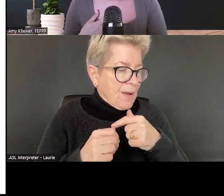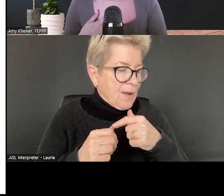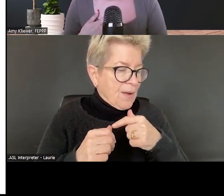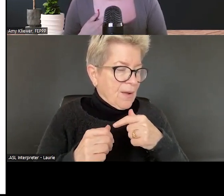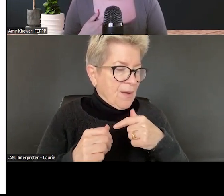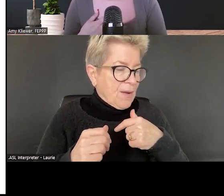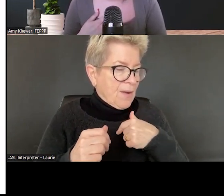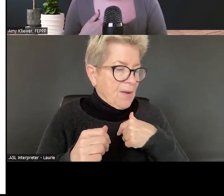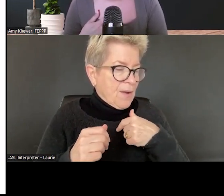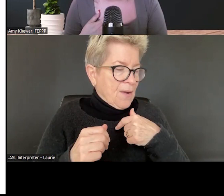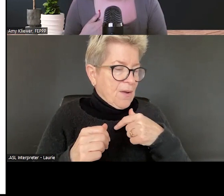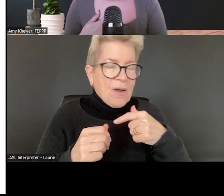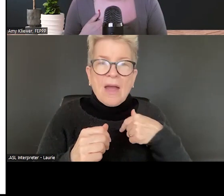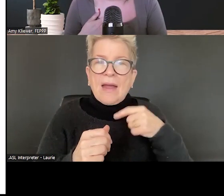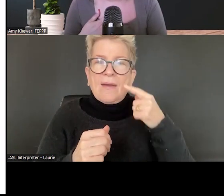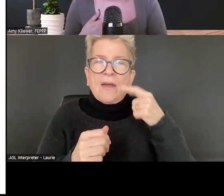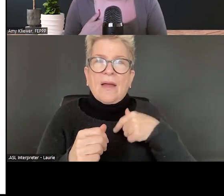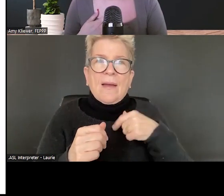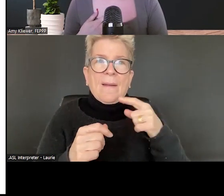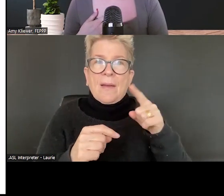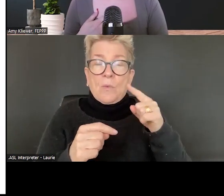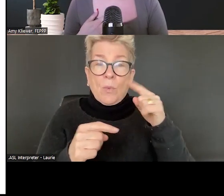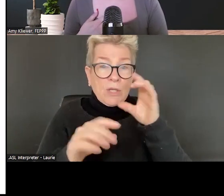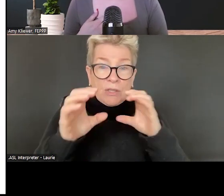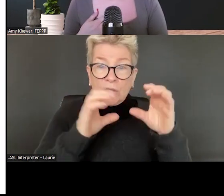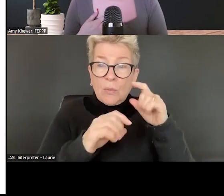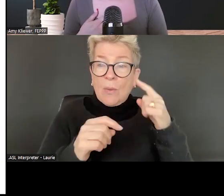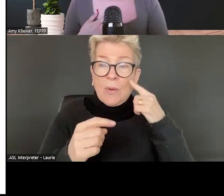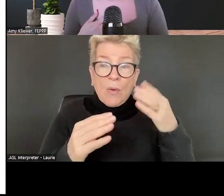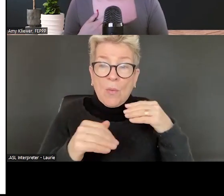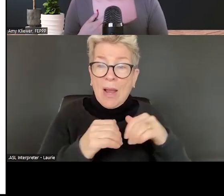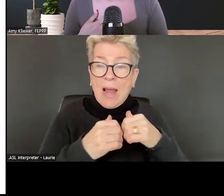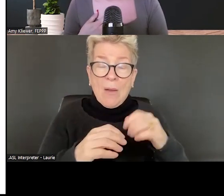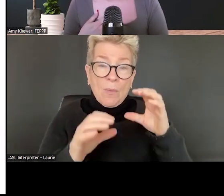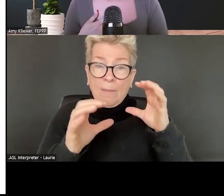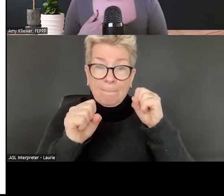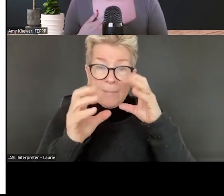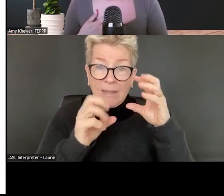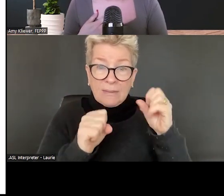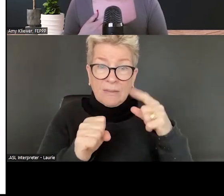something no matter how amazing it was. So I always want to make sure that the resources